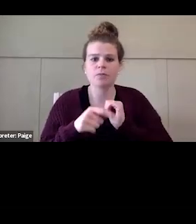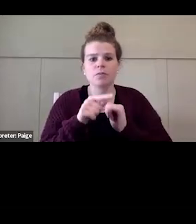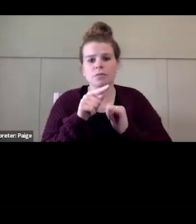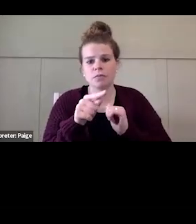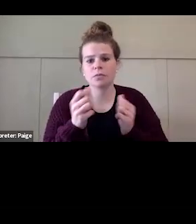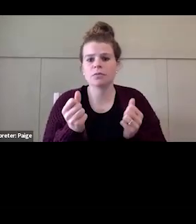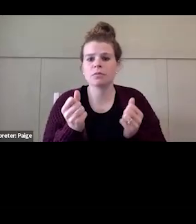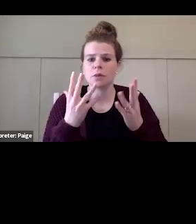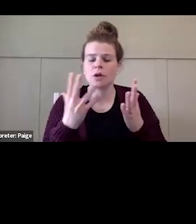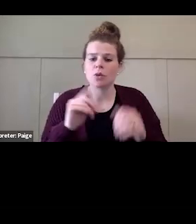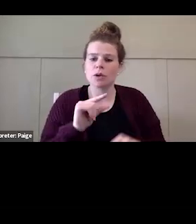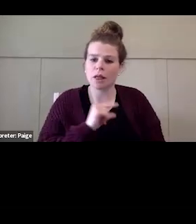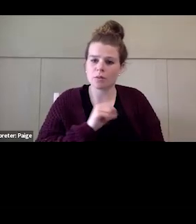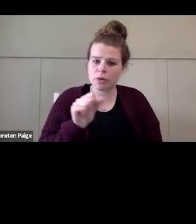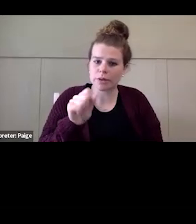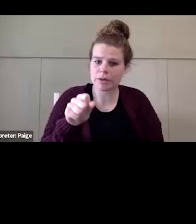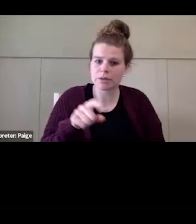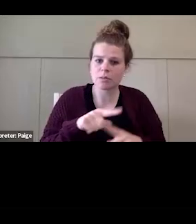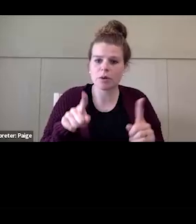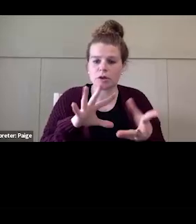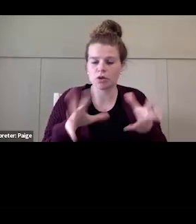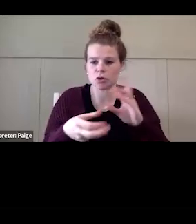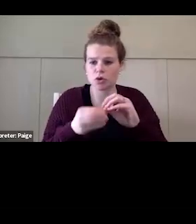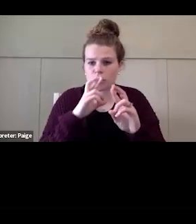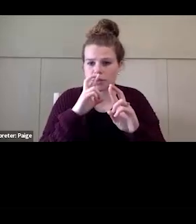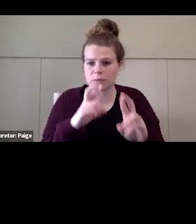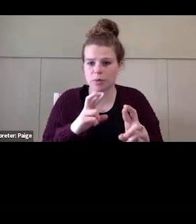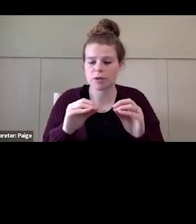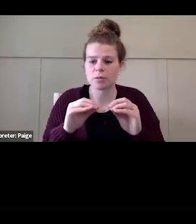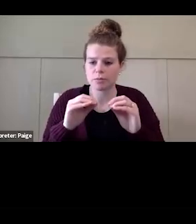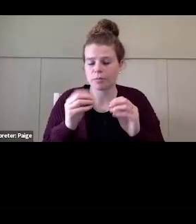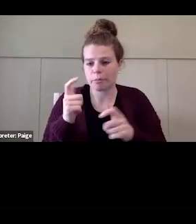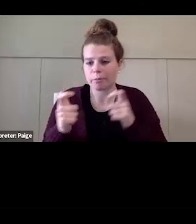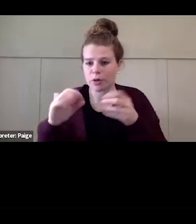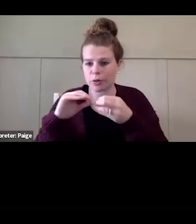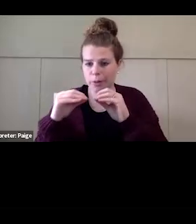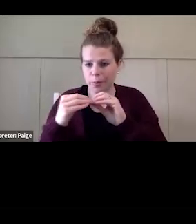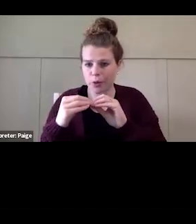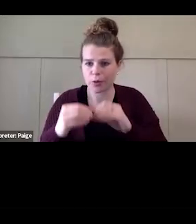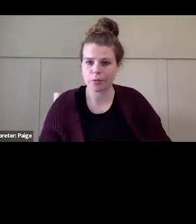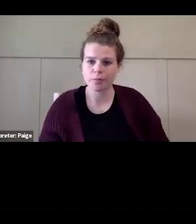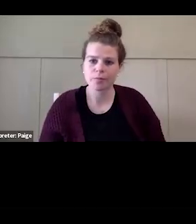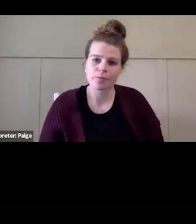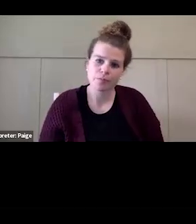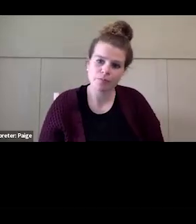but obviously the total responses are higher, and that just means that we are being requested